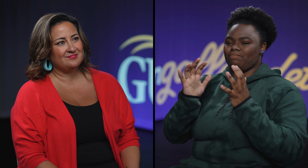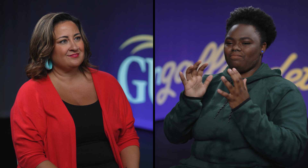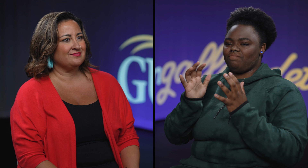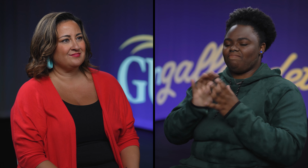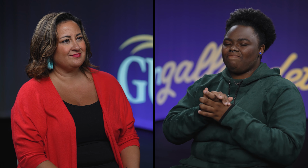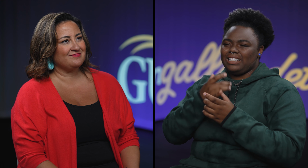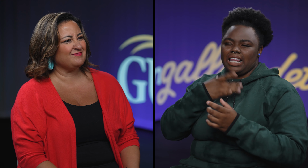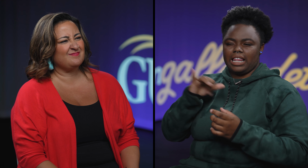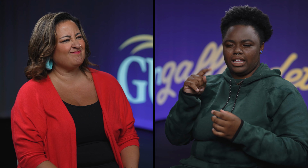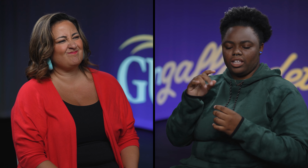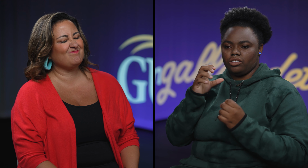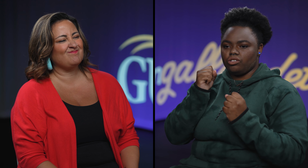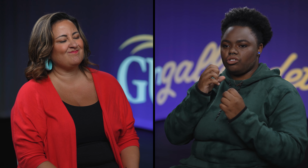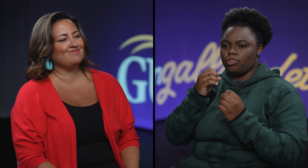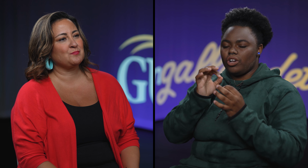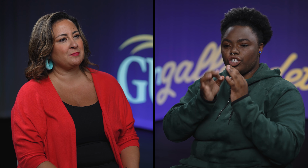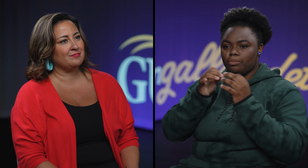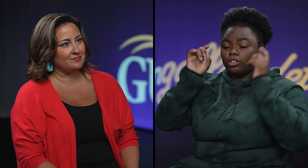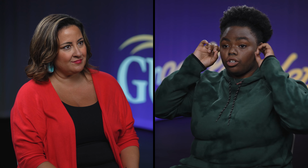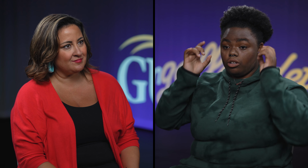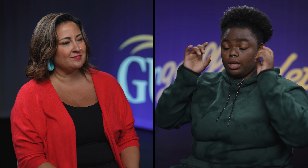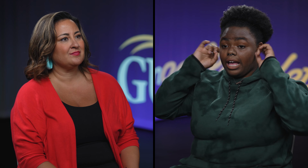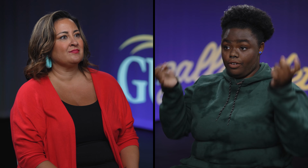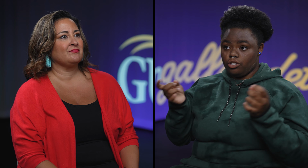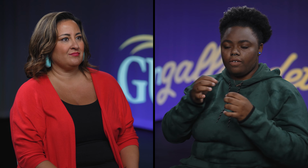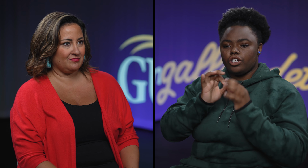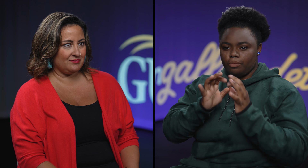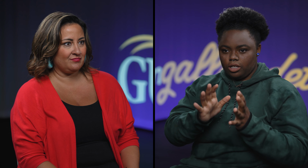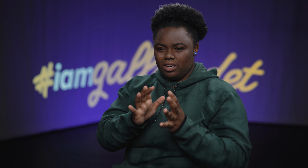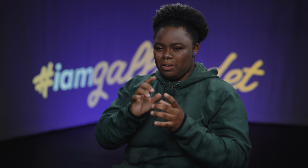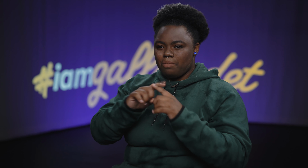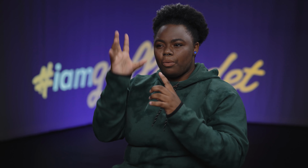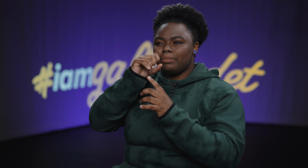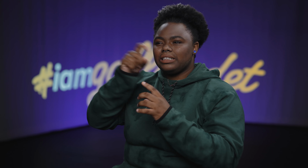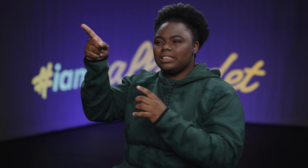Yeah, it felt… I didn't like it. I’d take off my hearing aids and use the interpreter,